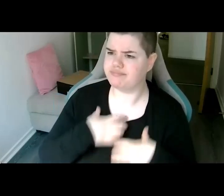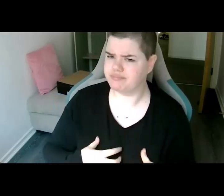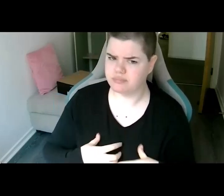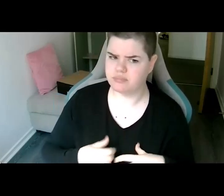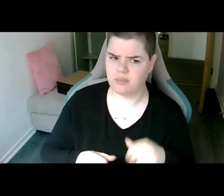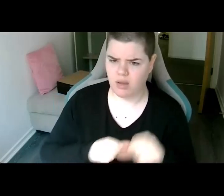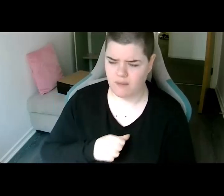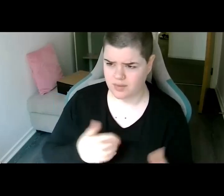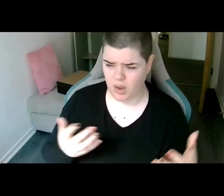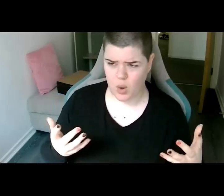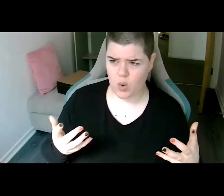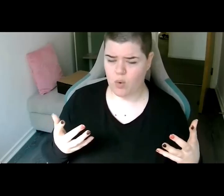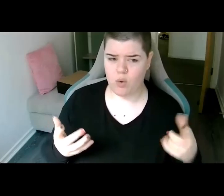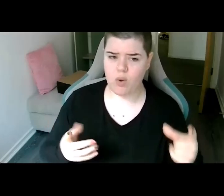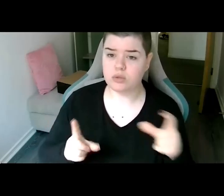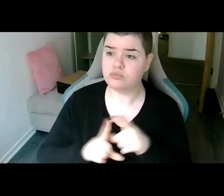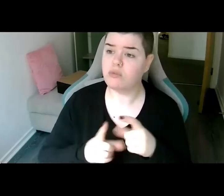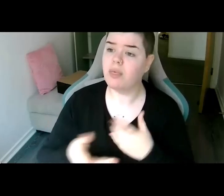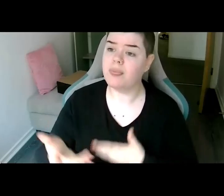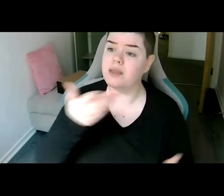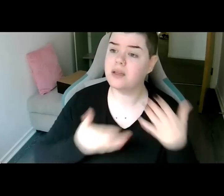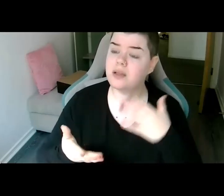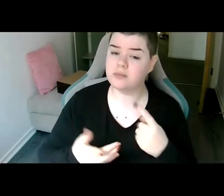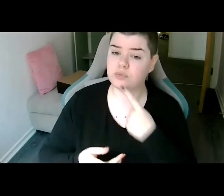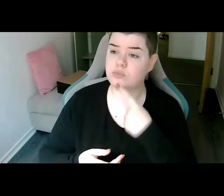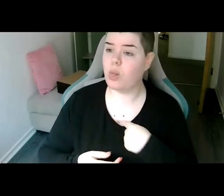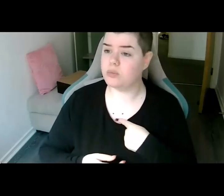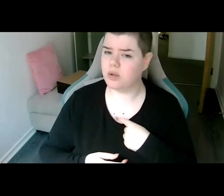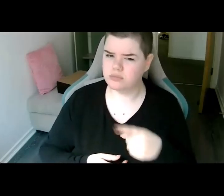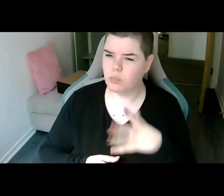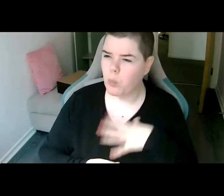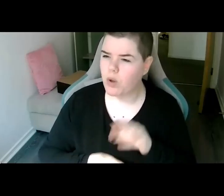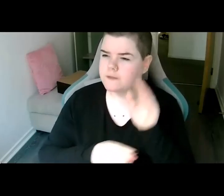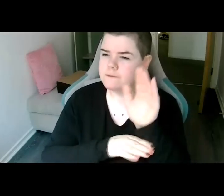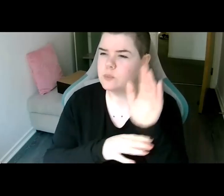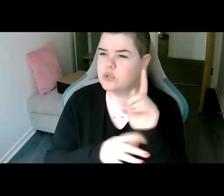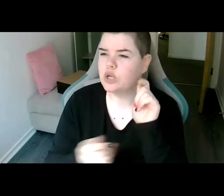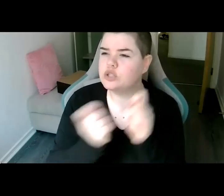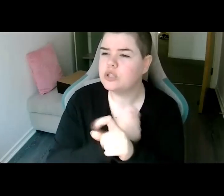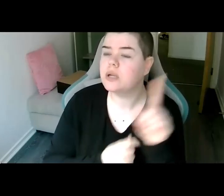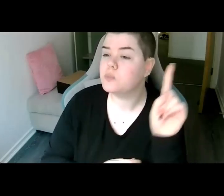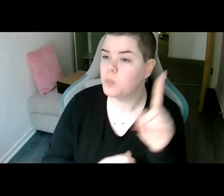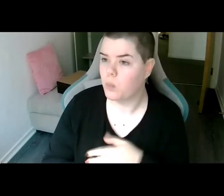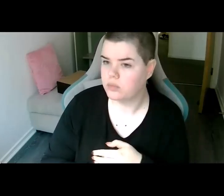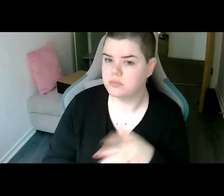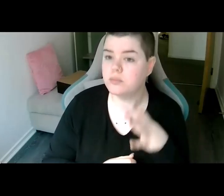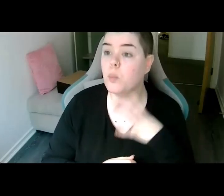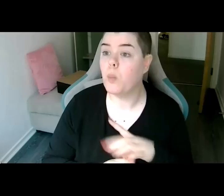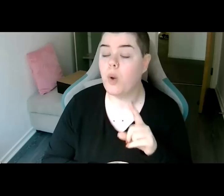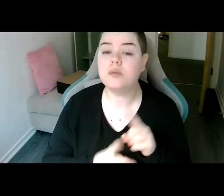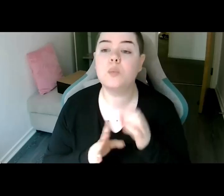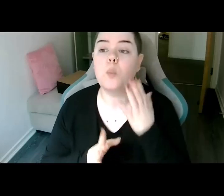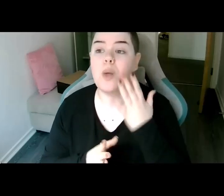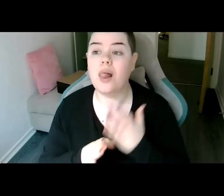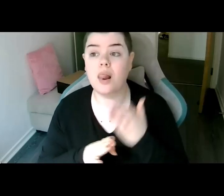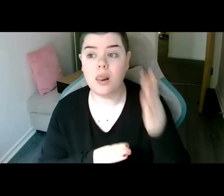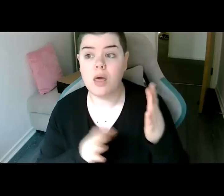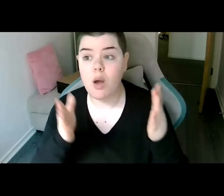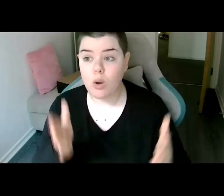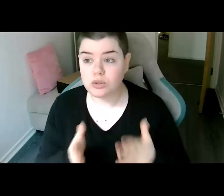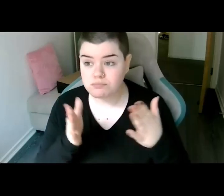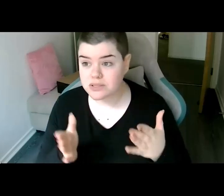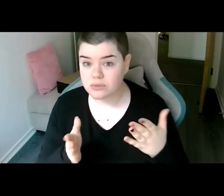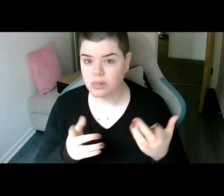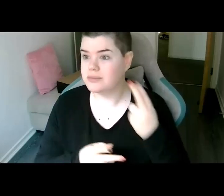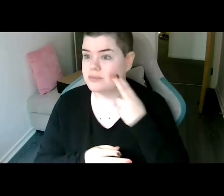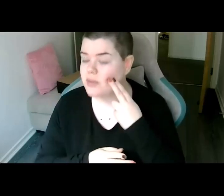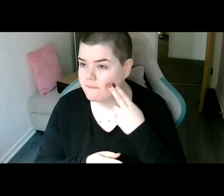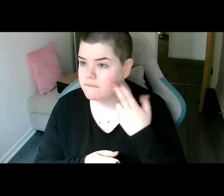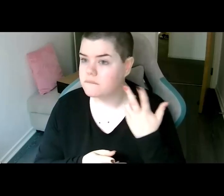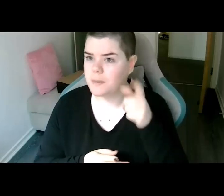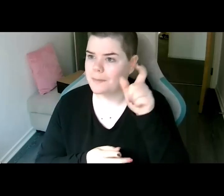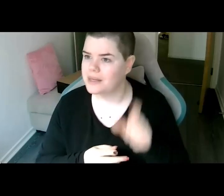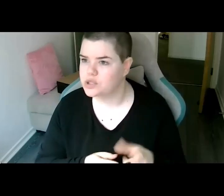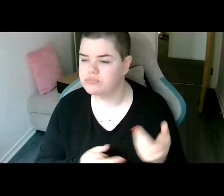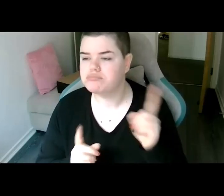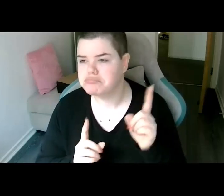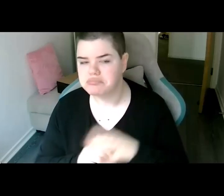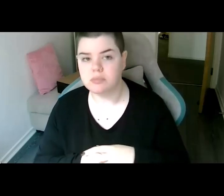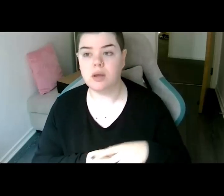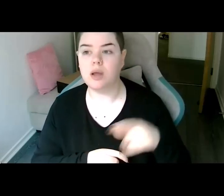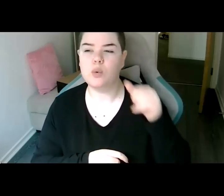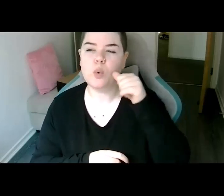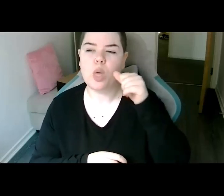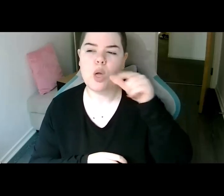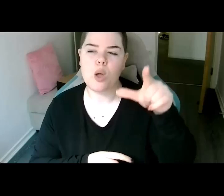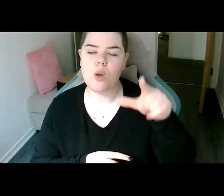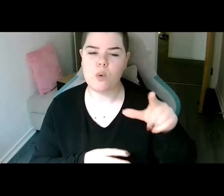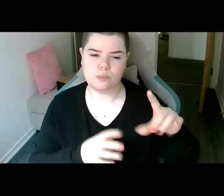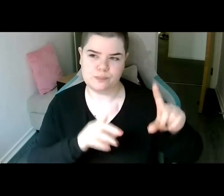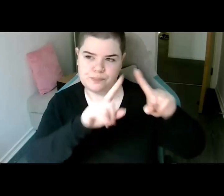So Dorothy obviously woke up in pain and shock. And through this story, she said, what I'd really love to see in the future for the NHS is the changes,